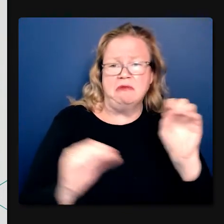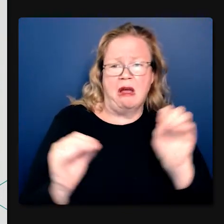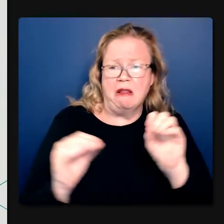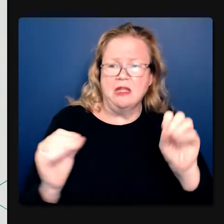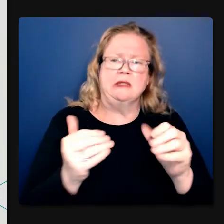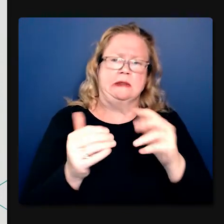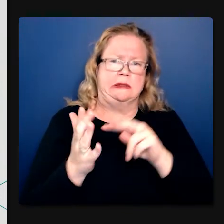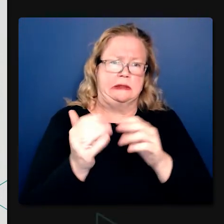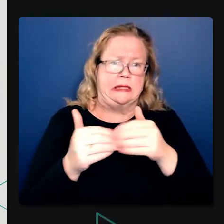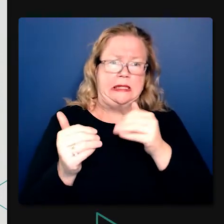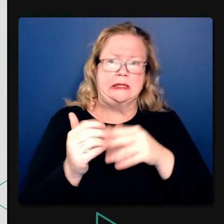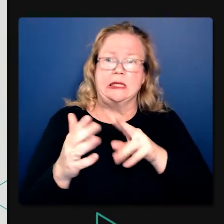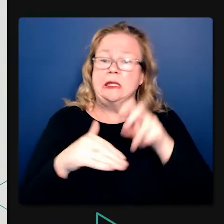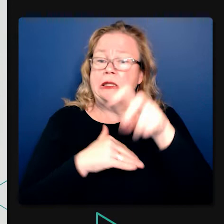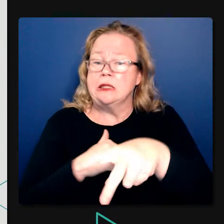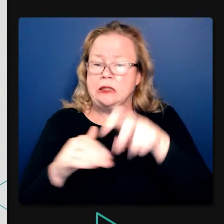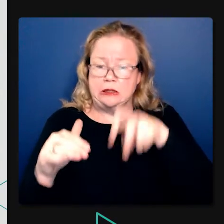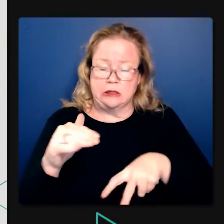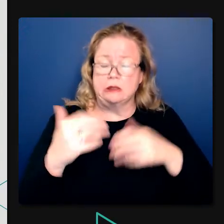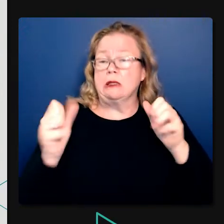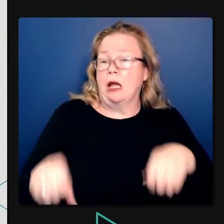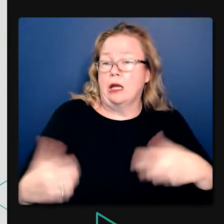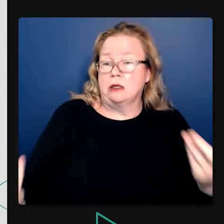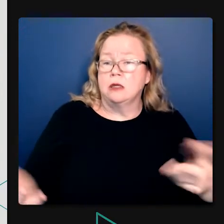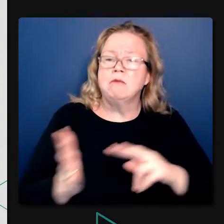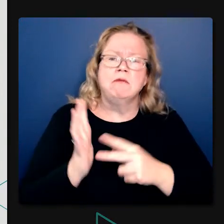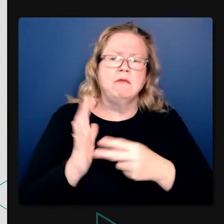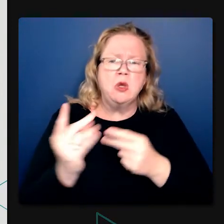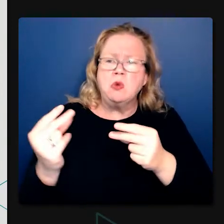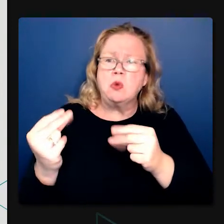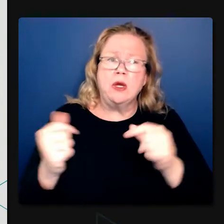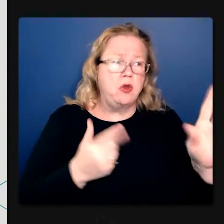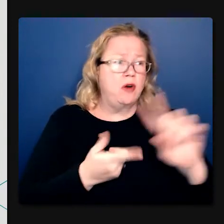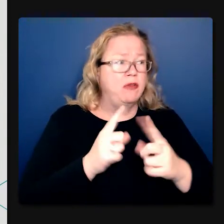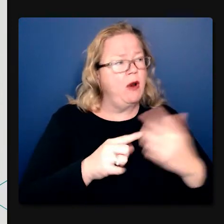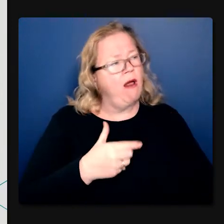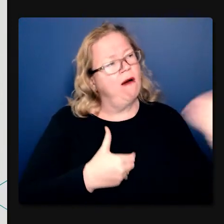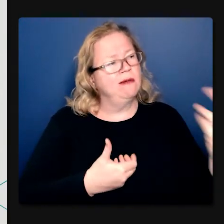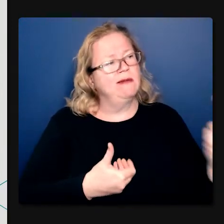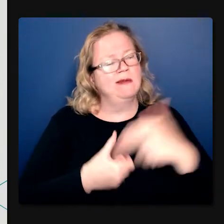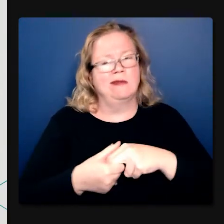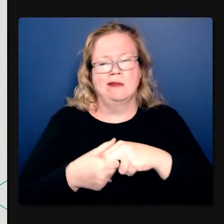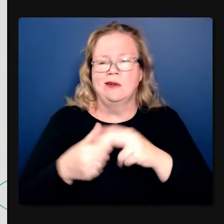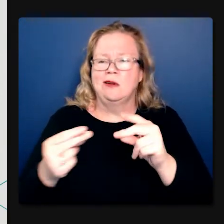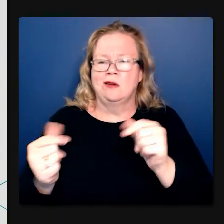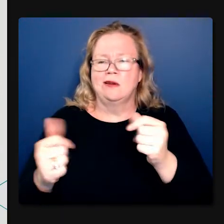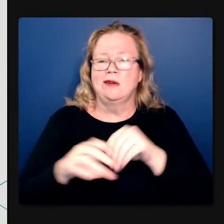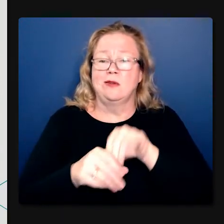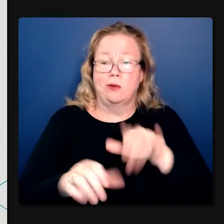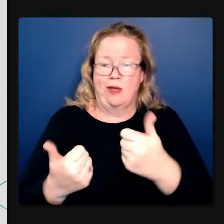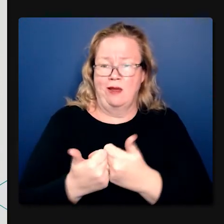This allows for easy jump in, jump out of players, so it's quick to get your friends involved to join you in your game.